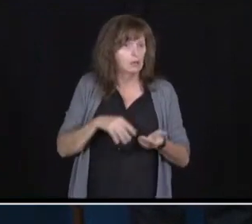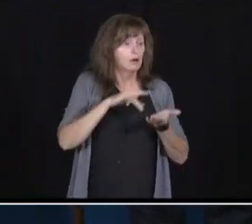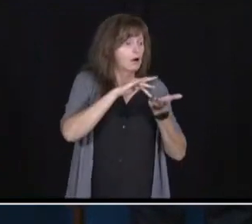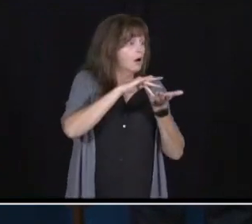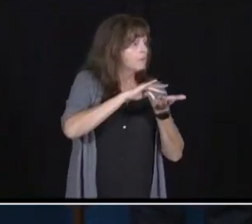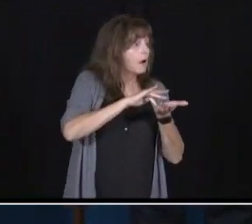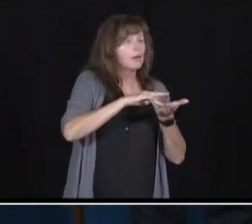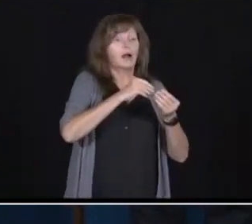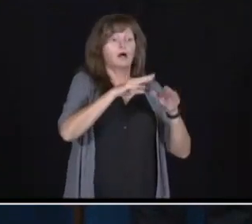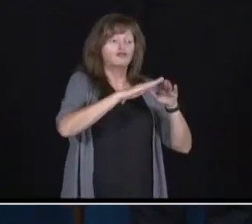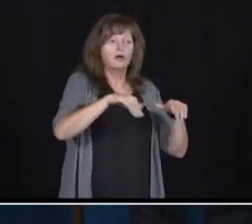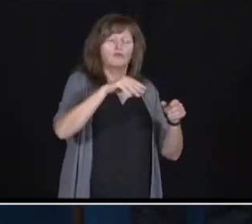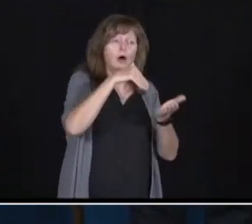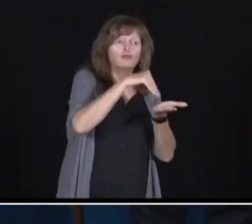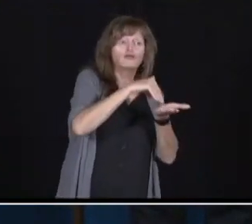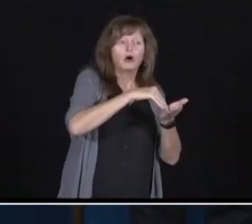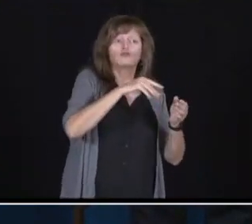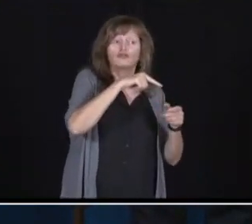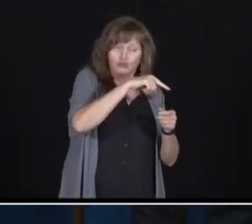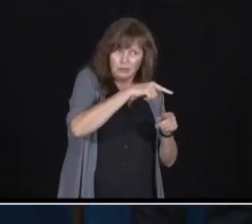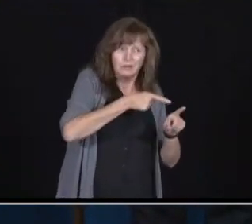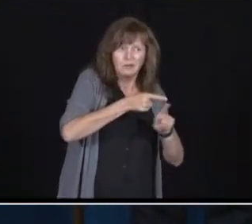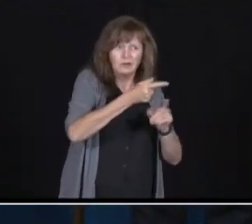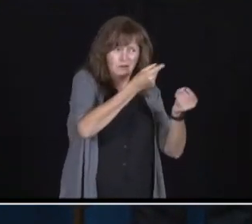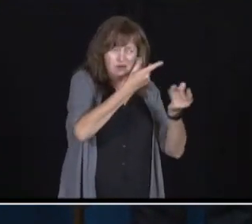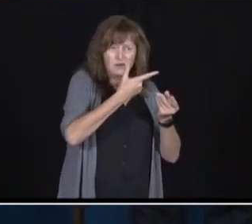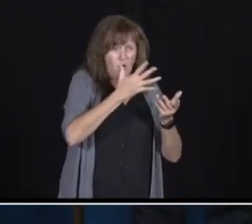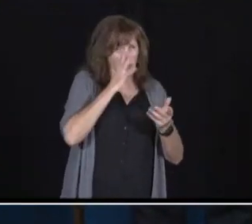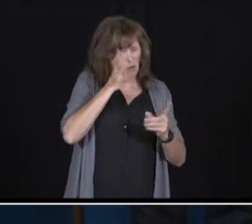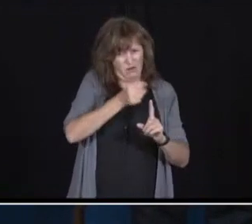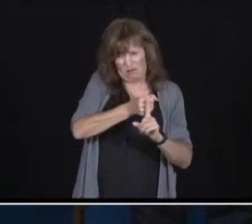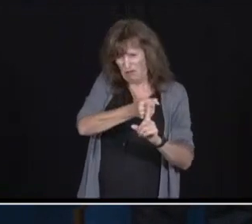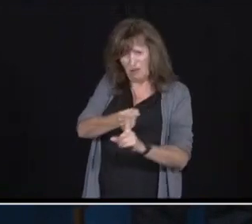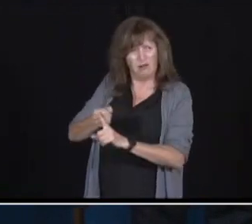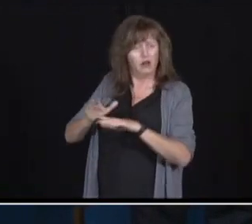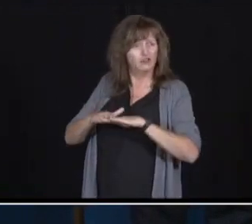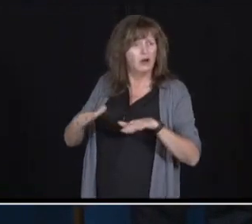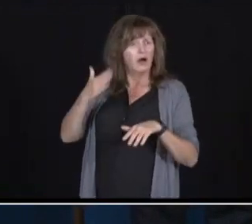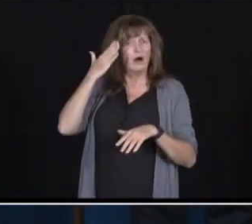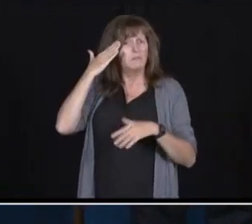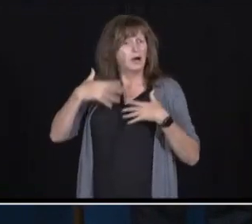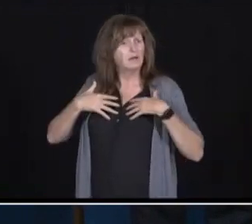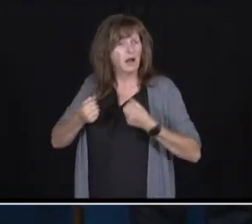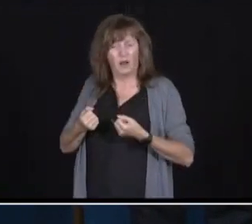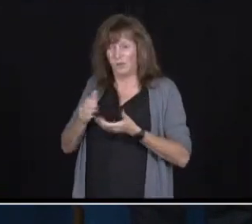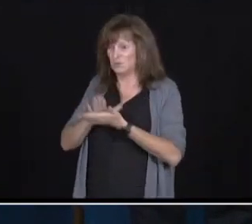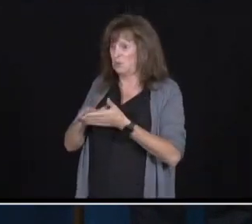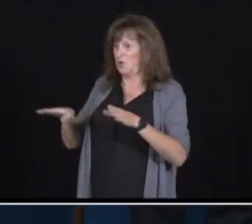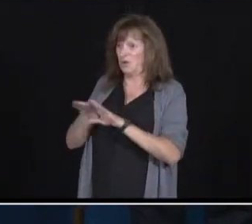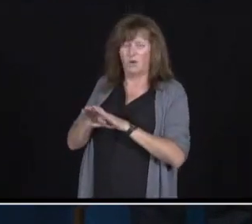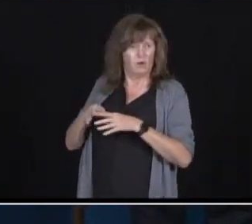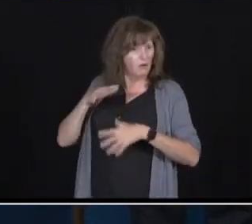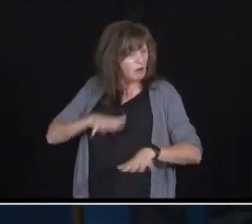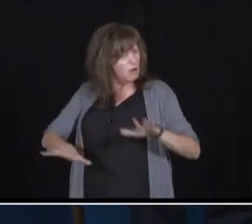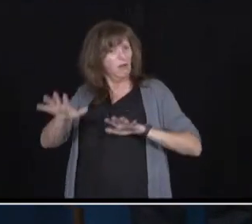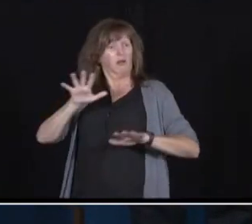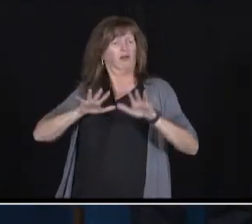the impact this is had on children across our province. They heard a loud and clear from medical experts at COVID-19 has profound mental health